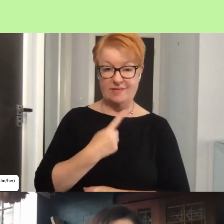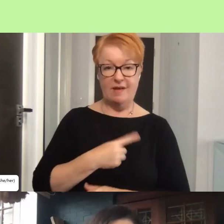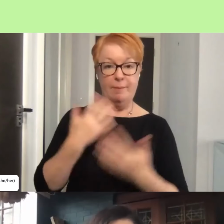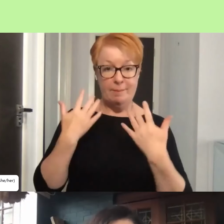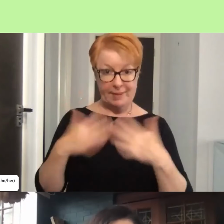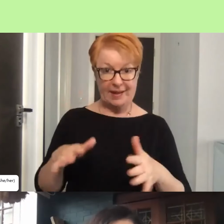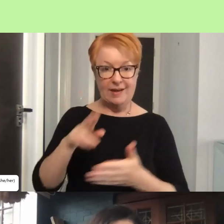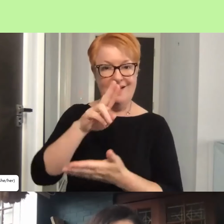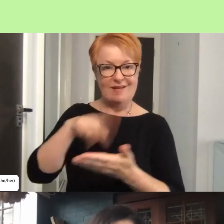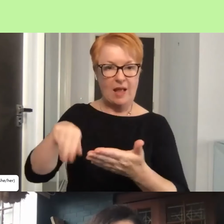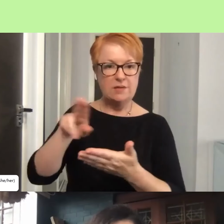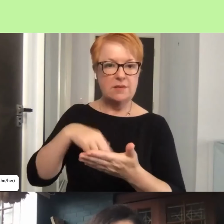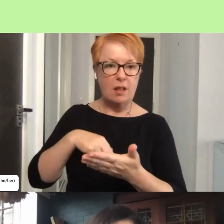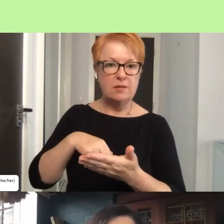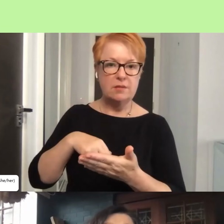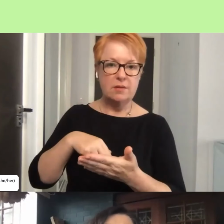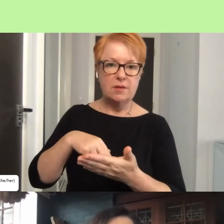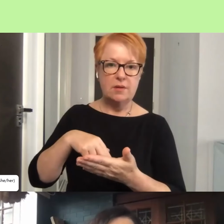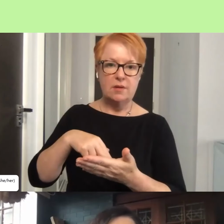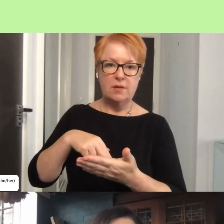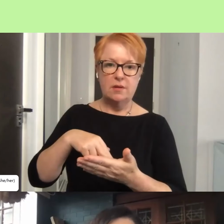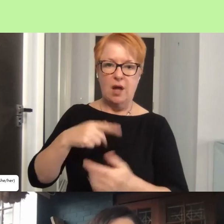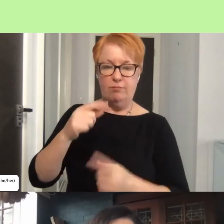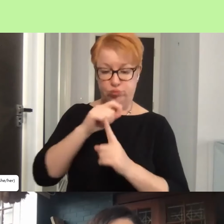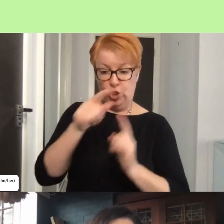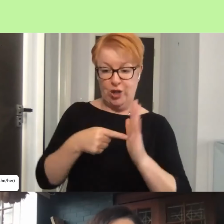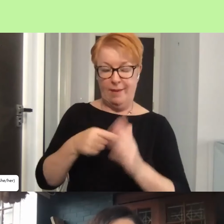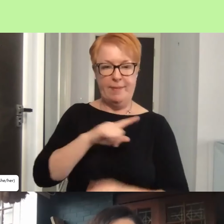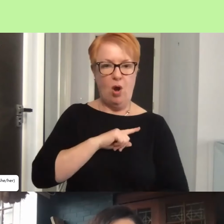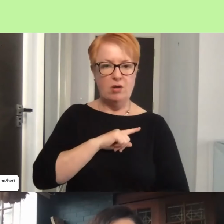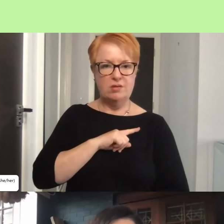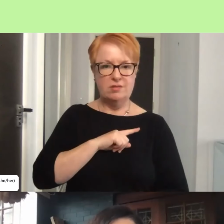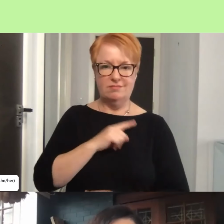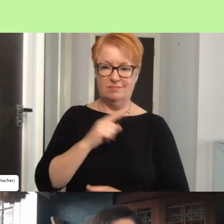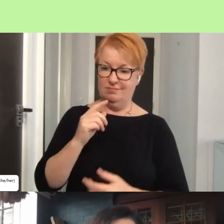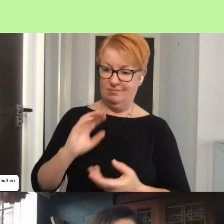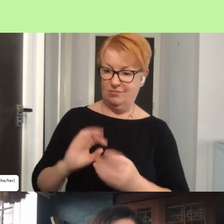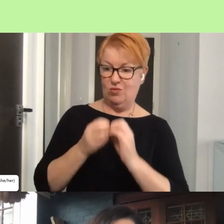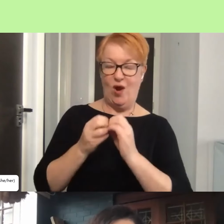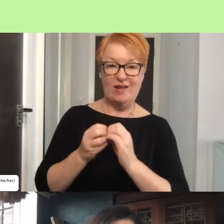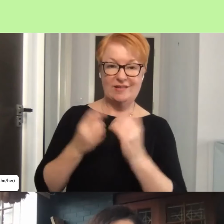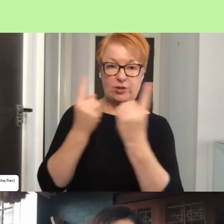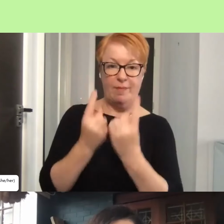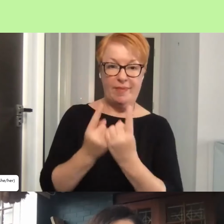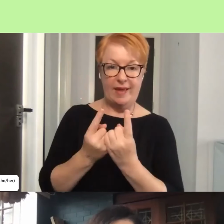We're not seeing it relevant, you know, so for me, these dimensions are very important, and also, how far an artist can go.